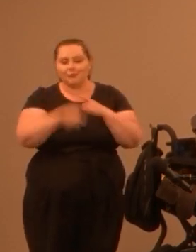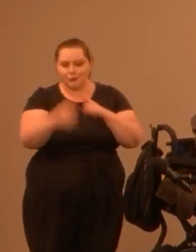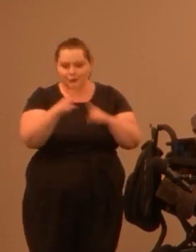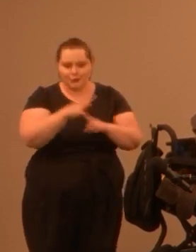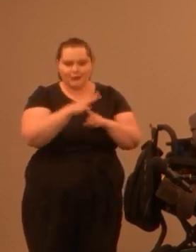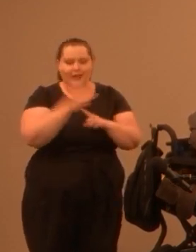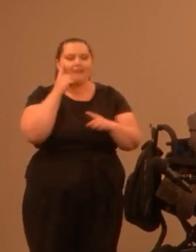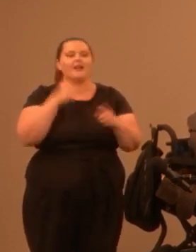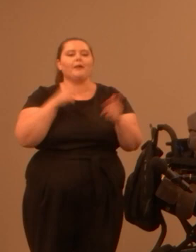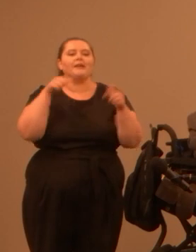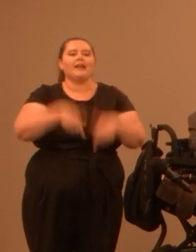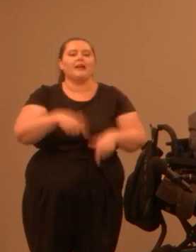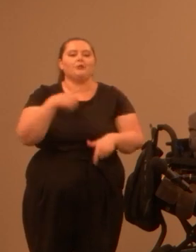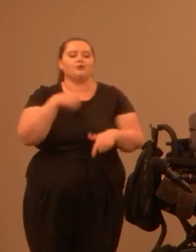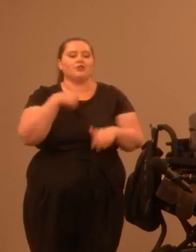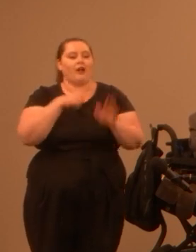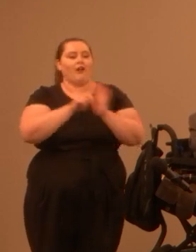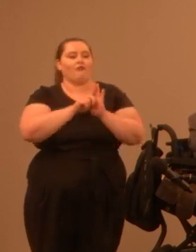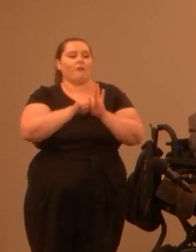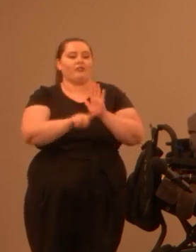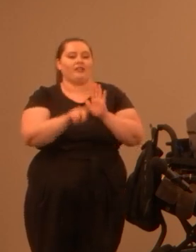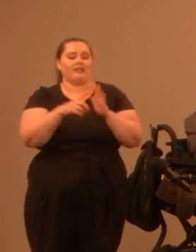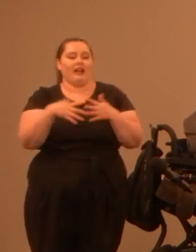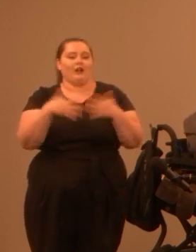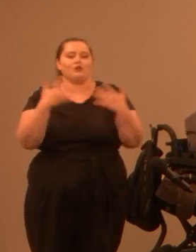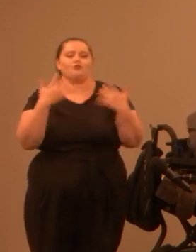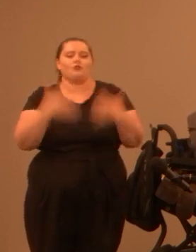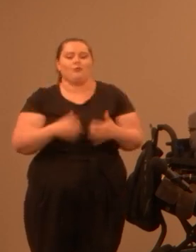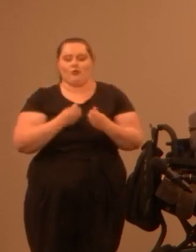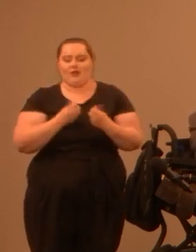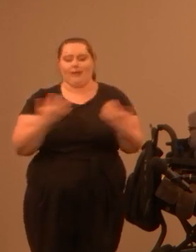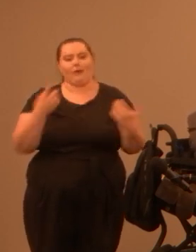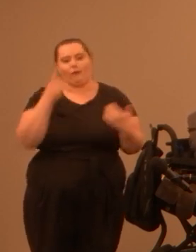because I represent an incredible number of people, I think it's almost